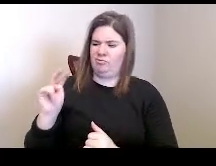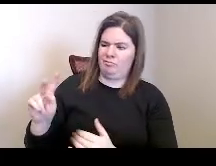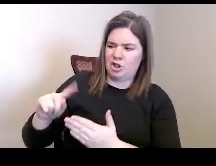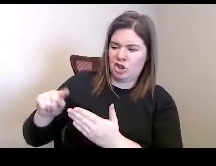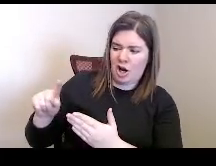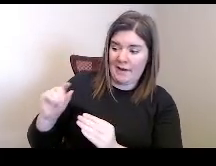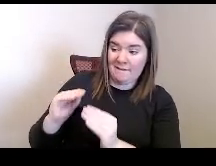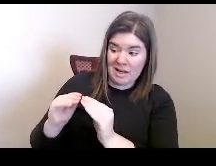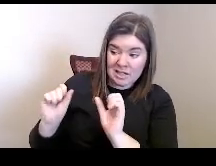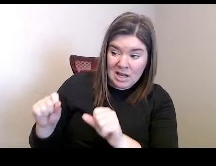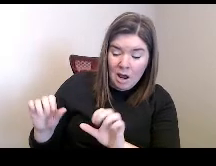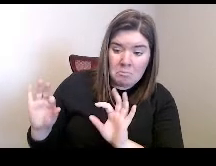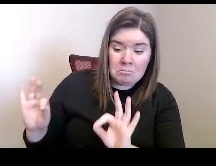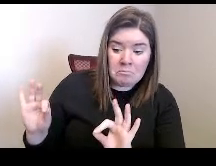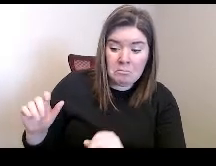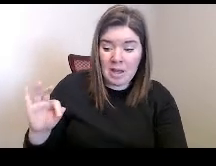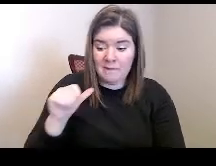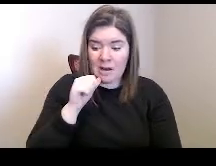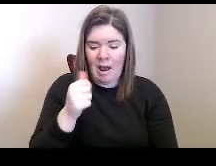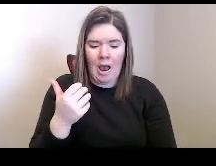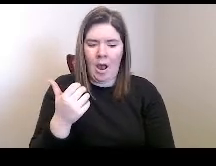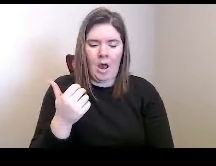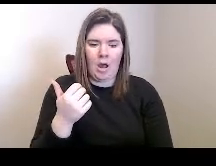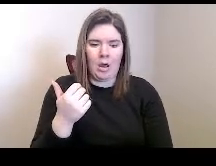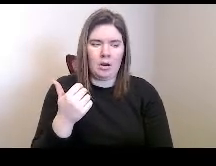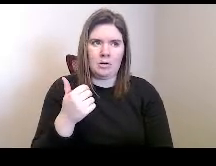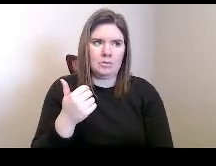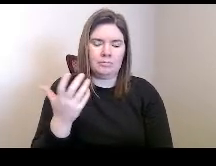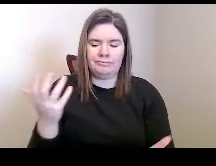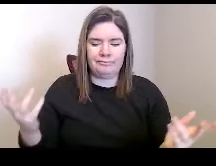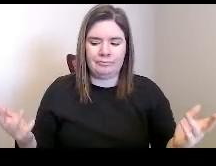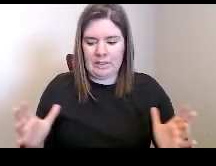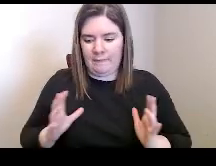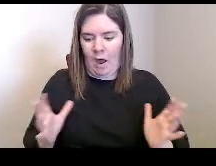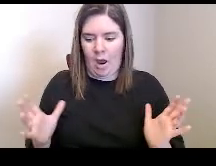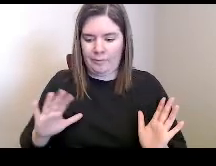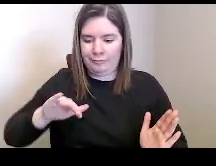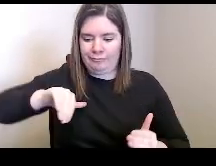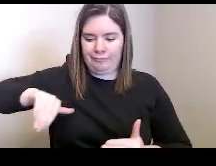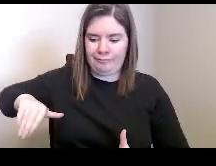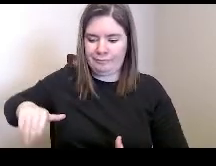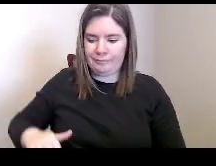but it's not necessarily a hard-set rule. I'm going to go to this warning that says